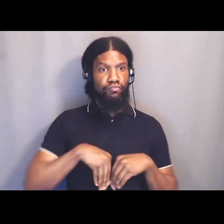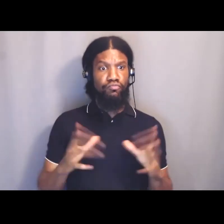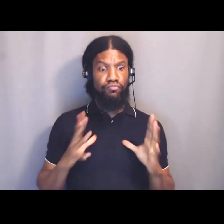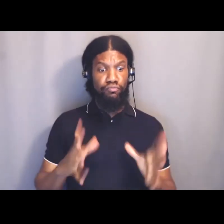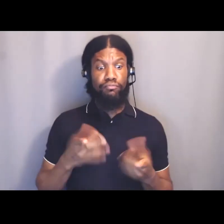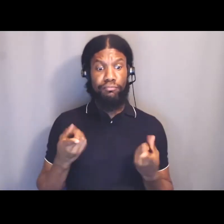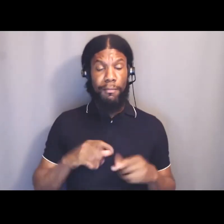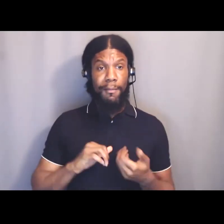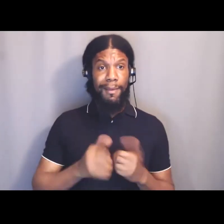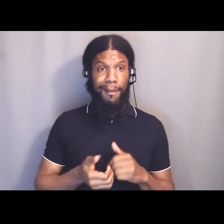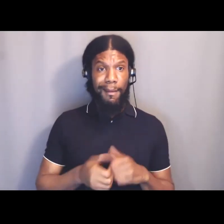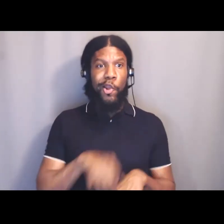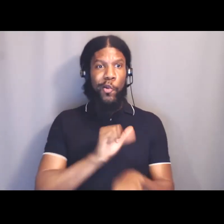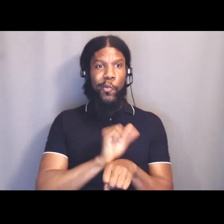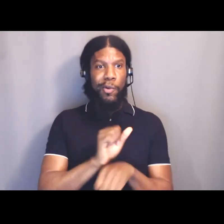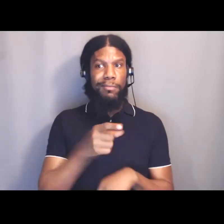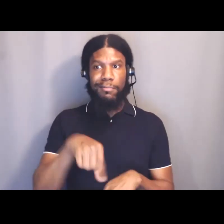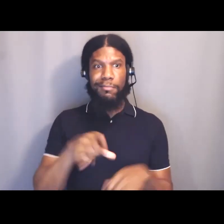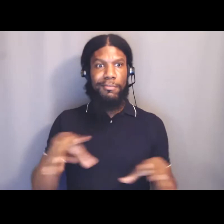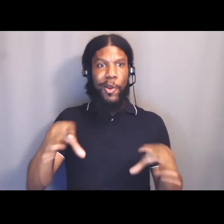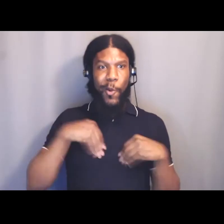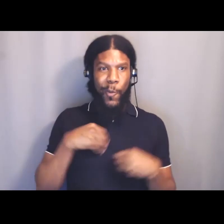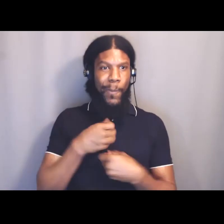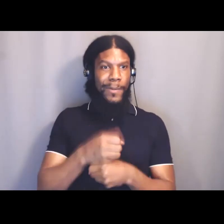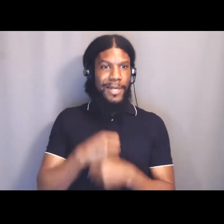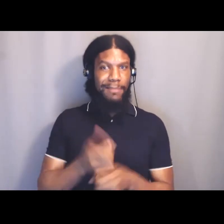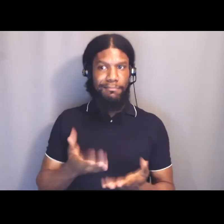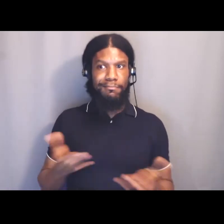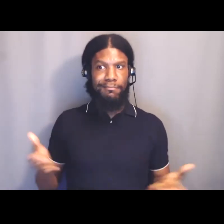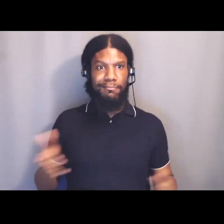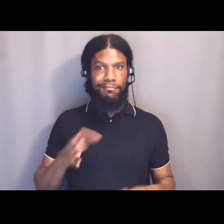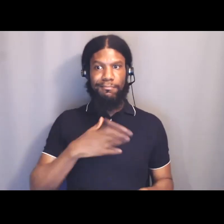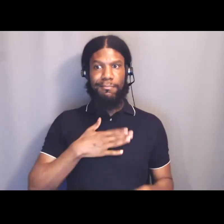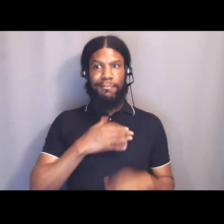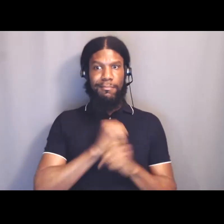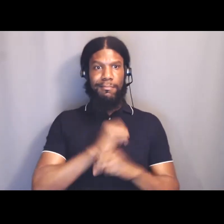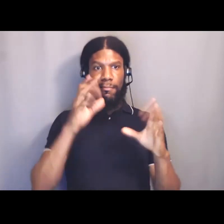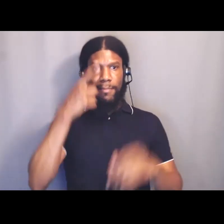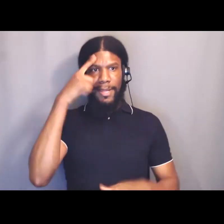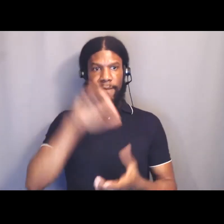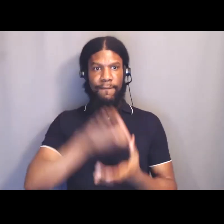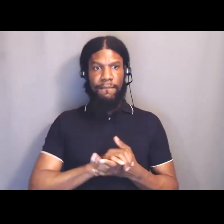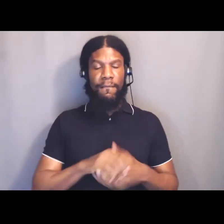That's what I believe, right. And so what we saw in that slide on the left